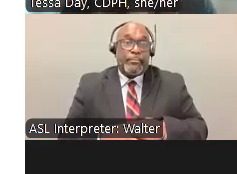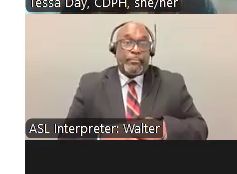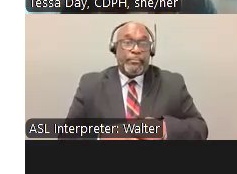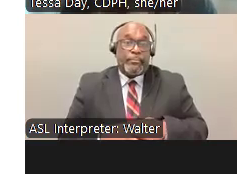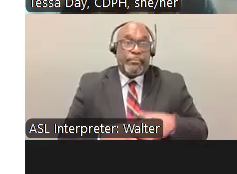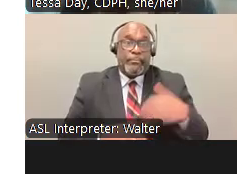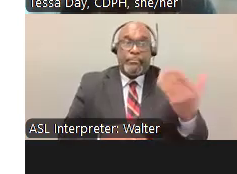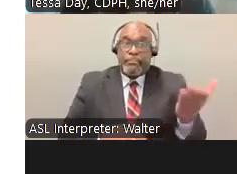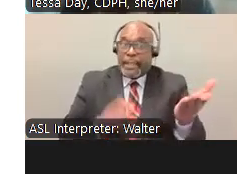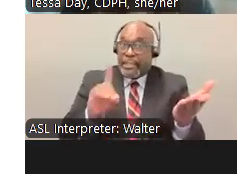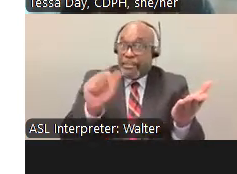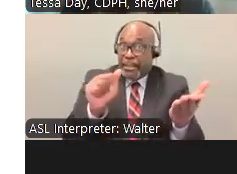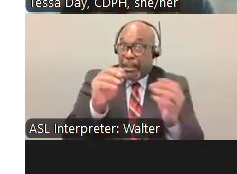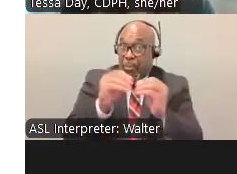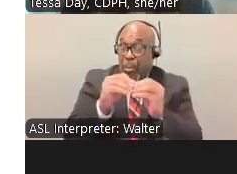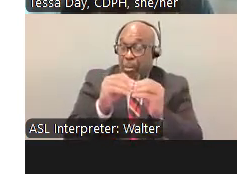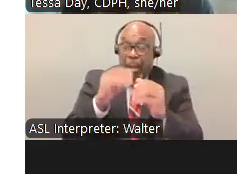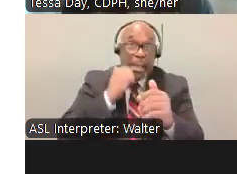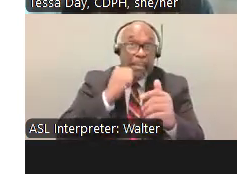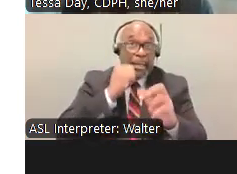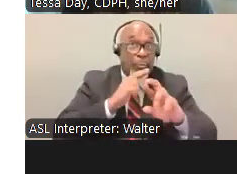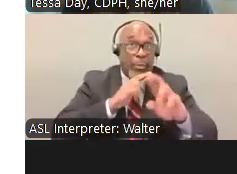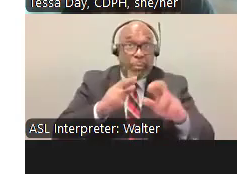Disability is more commonly 13:26:30 reported between our Black and